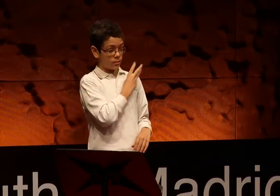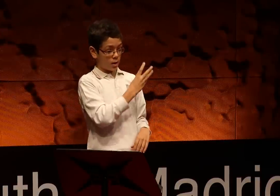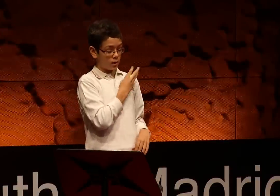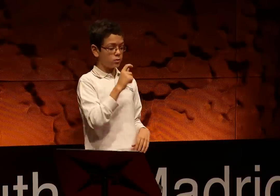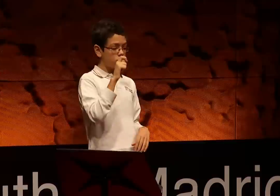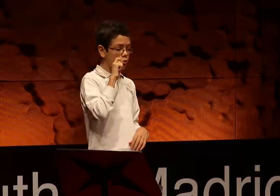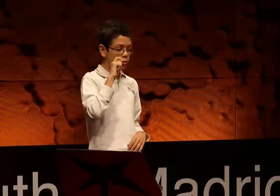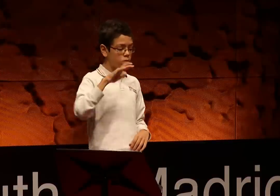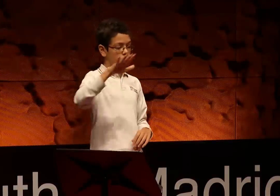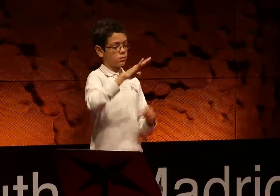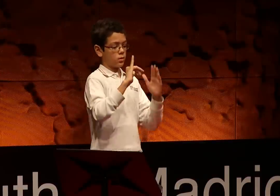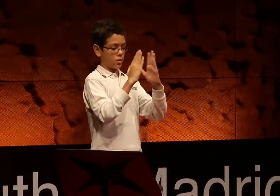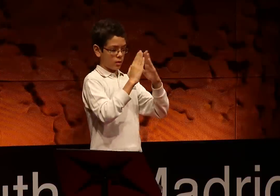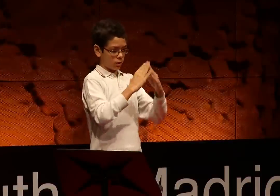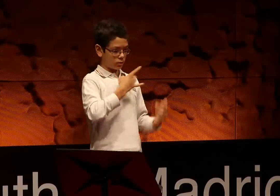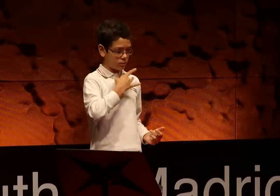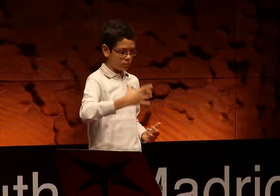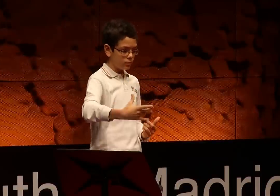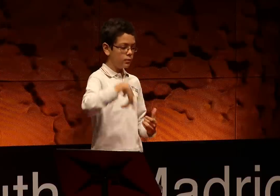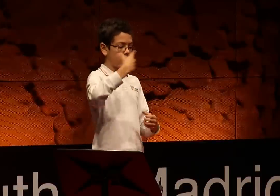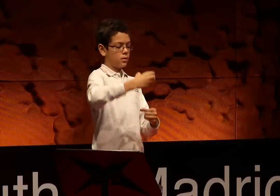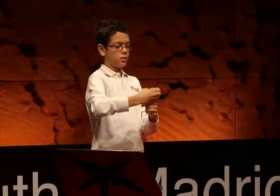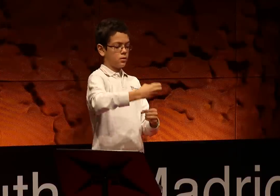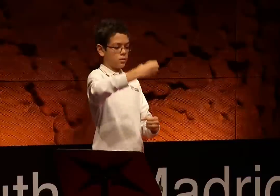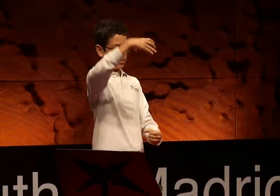Also, we did a lot of sightseeing in the city of Washington.